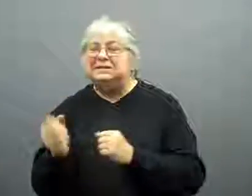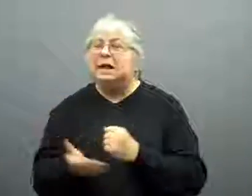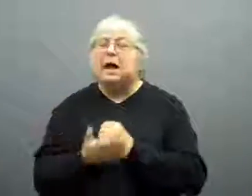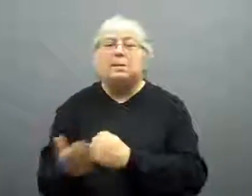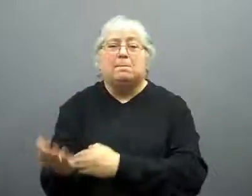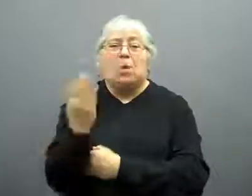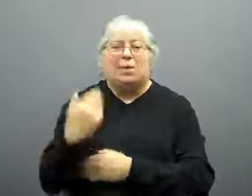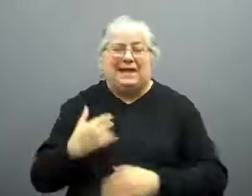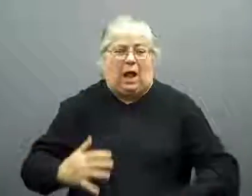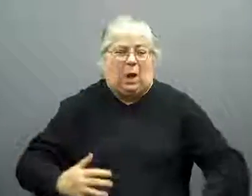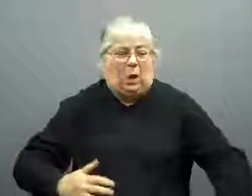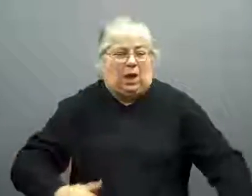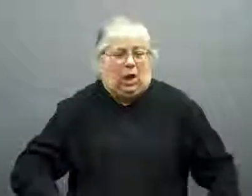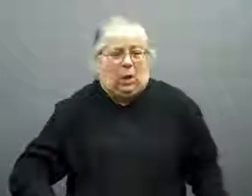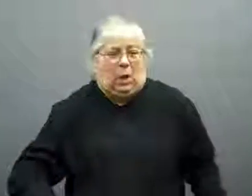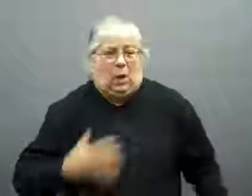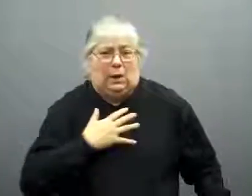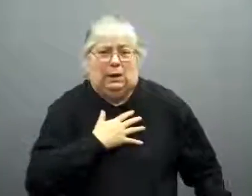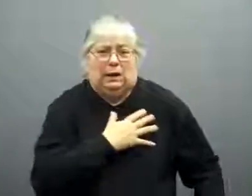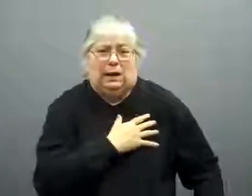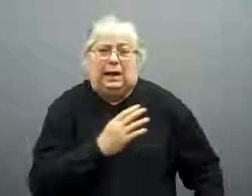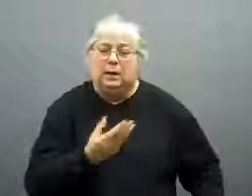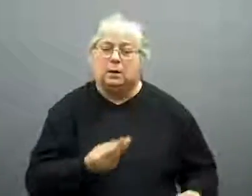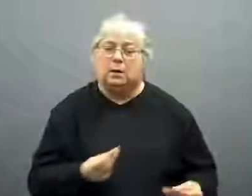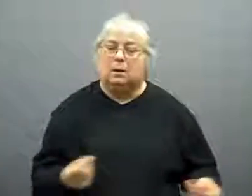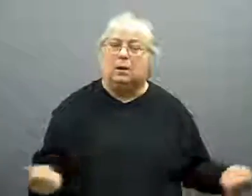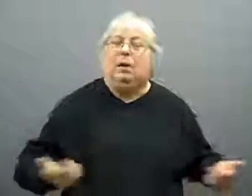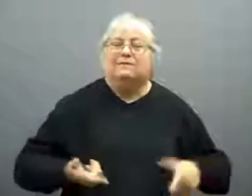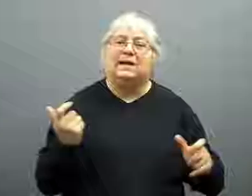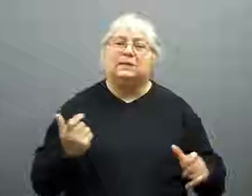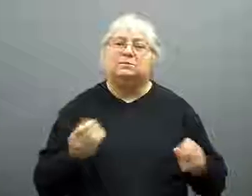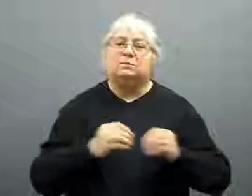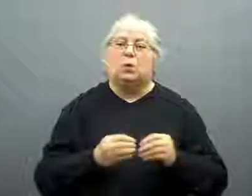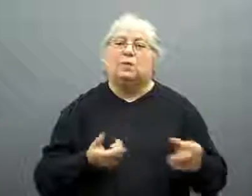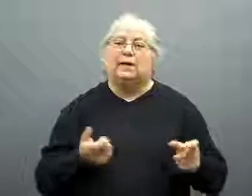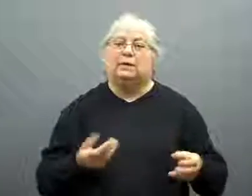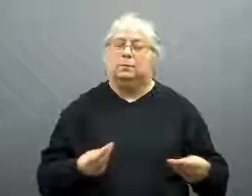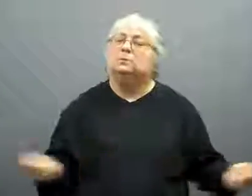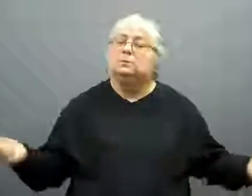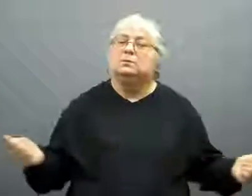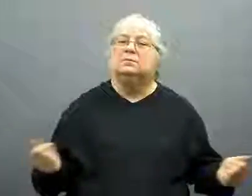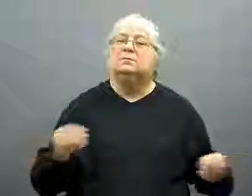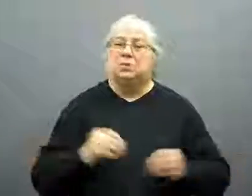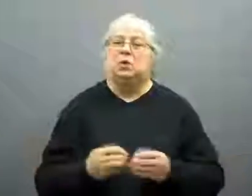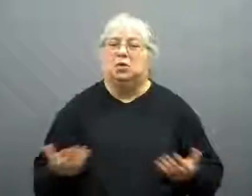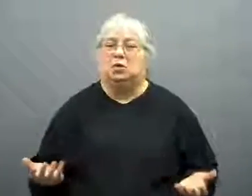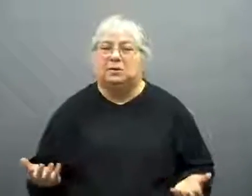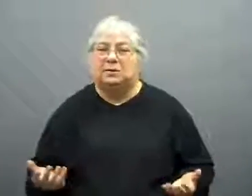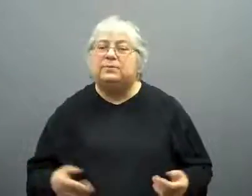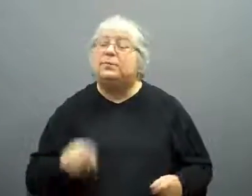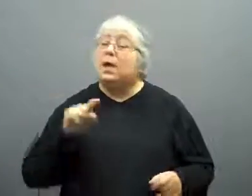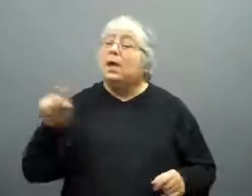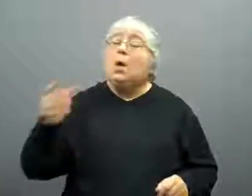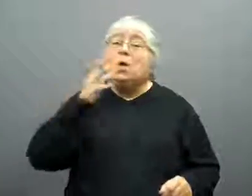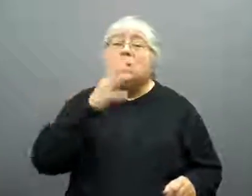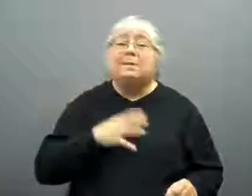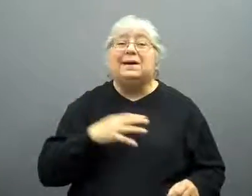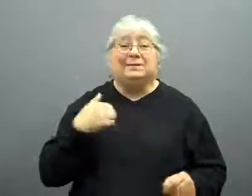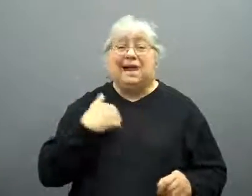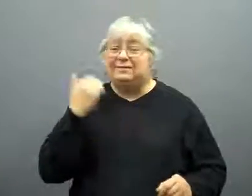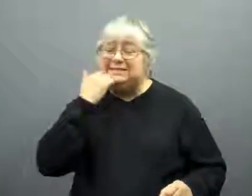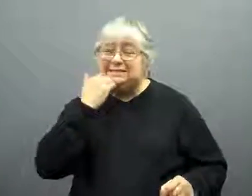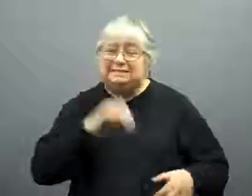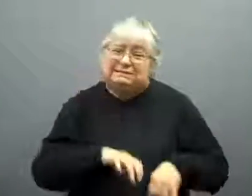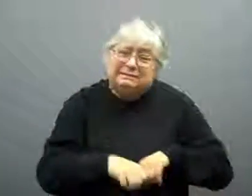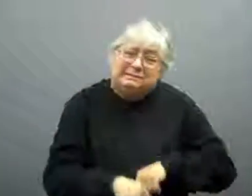can help resolve morning stiffness quicker.